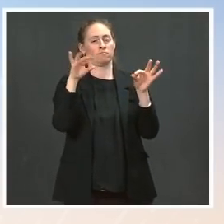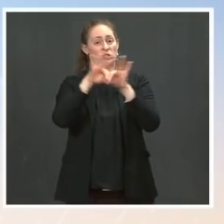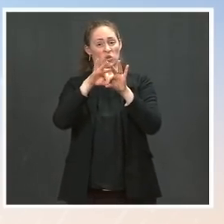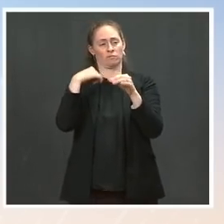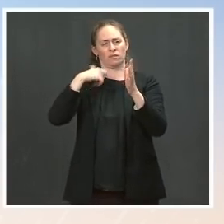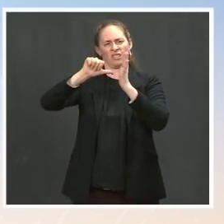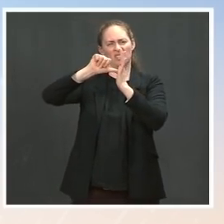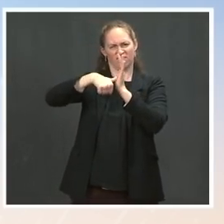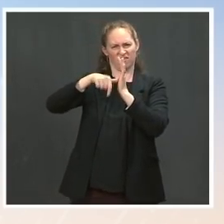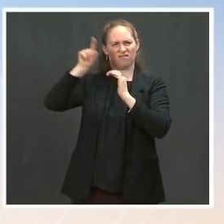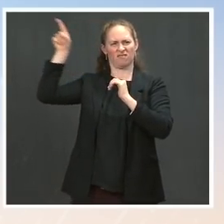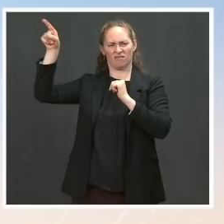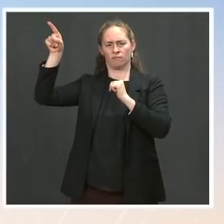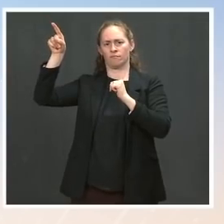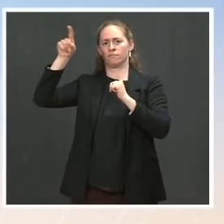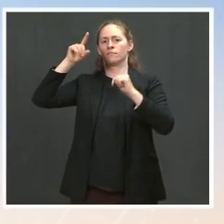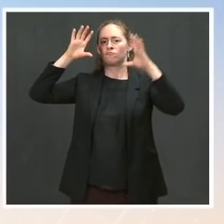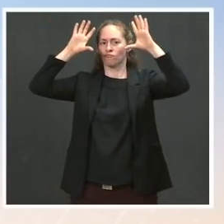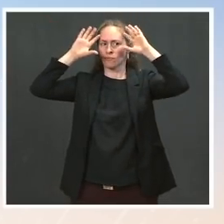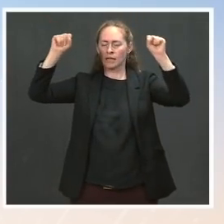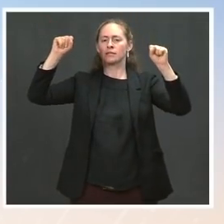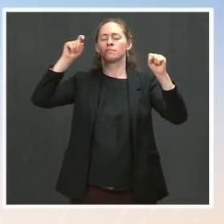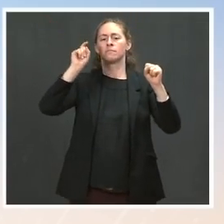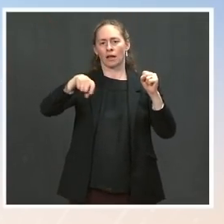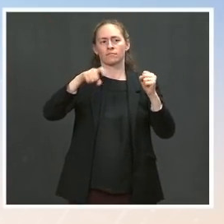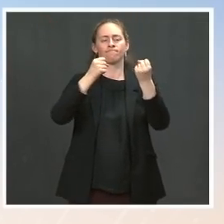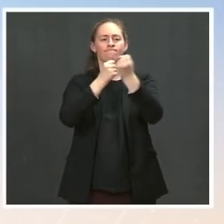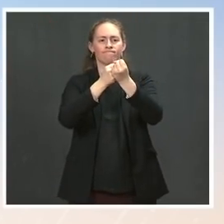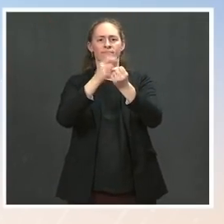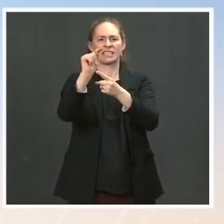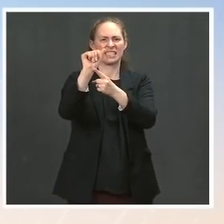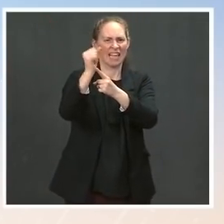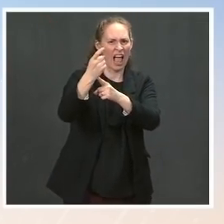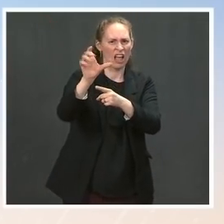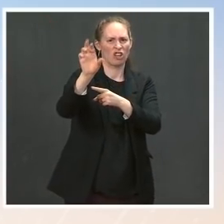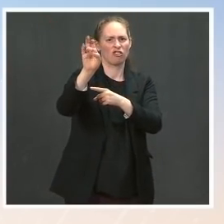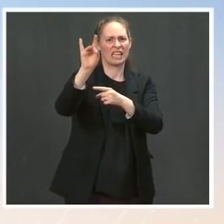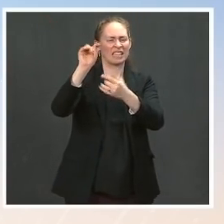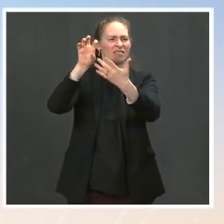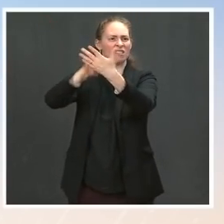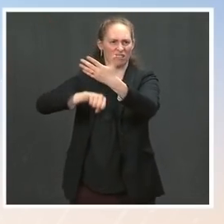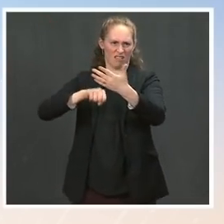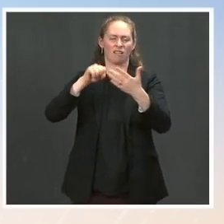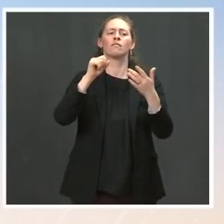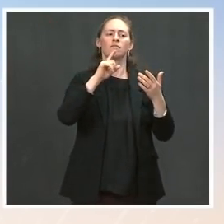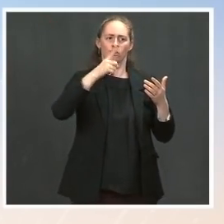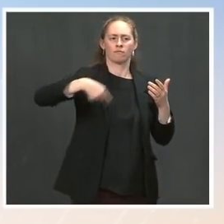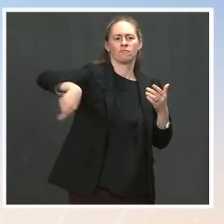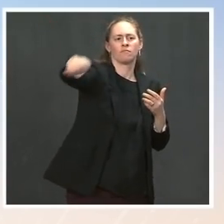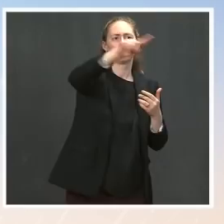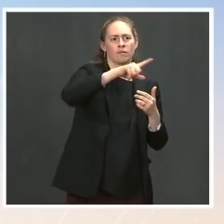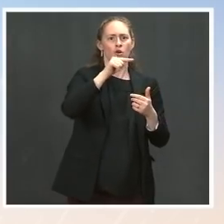is a way to help American families and especially all of the working moms out there who are trying to make ends meet.